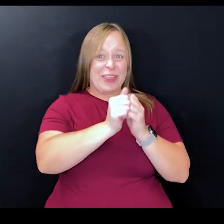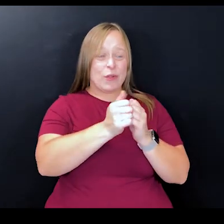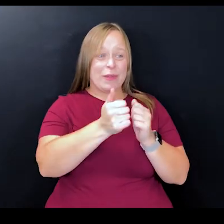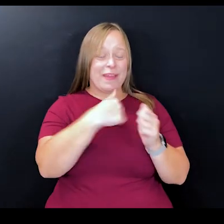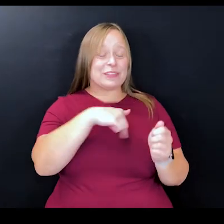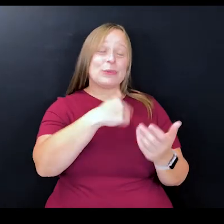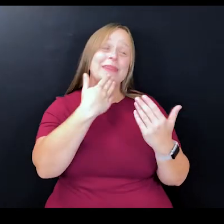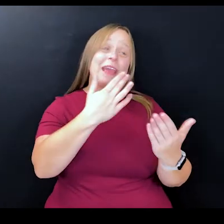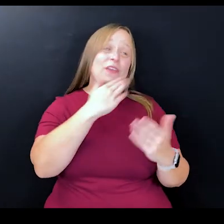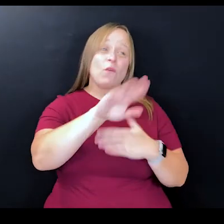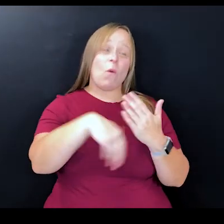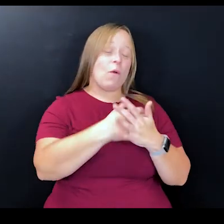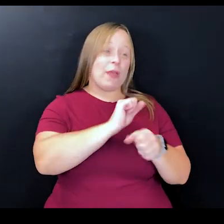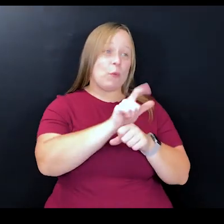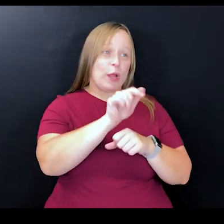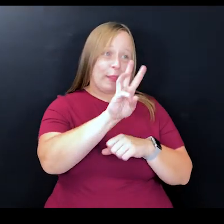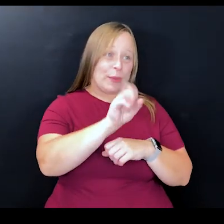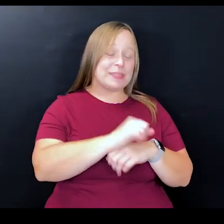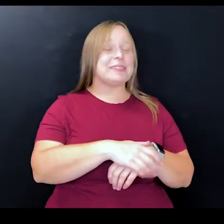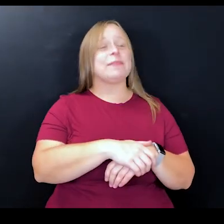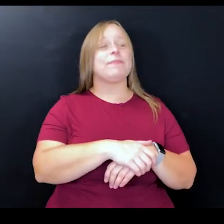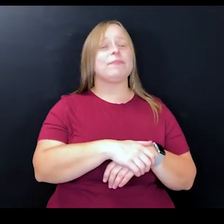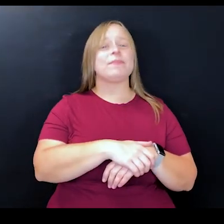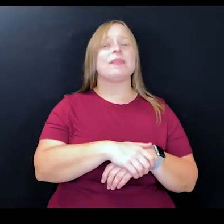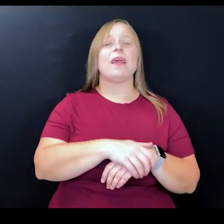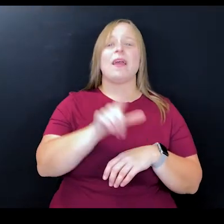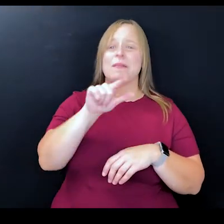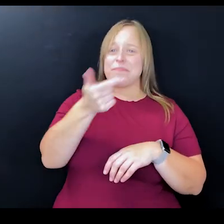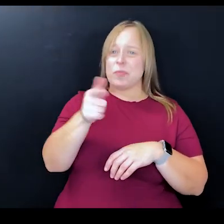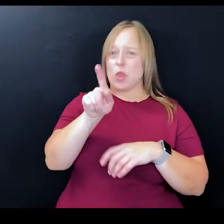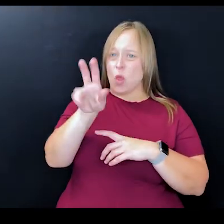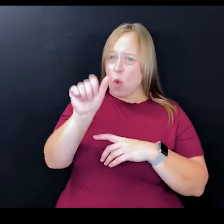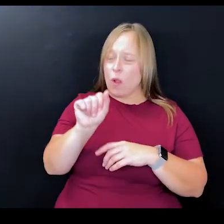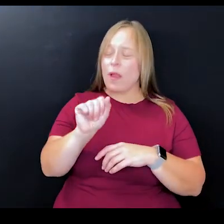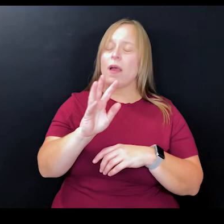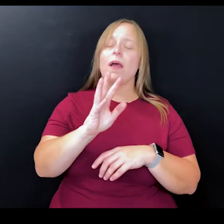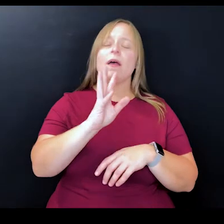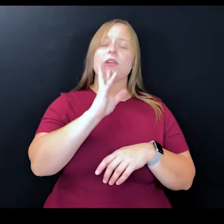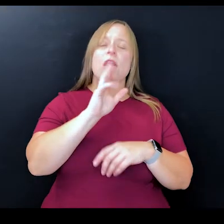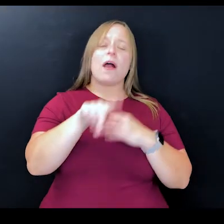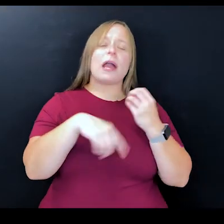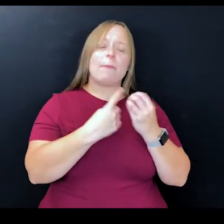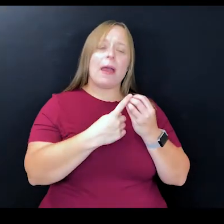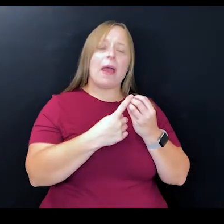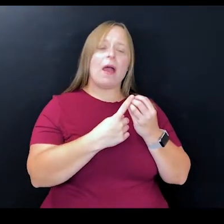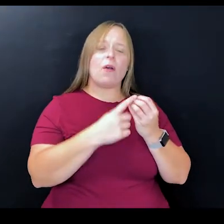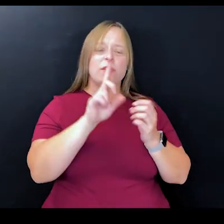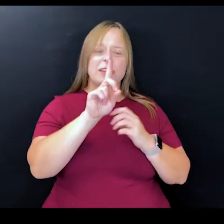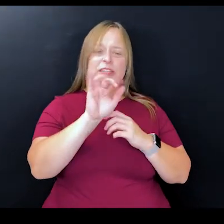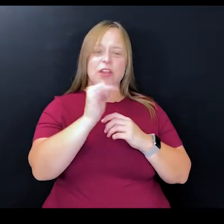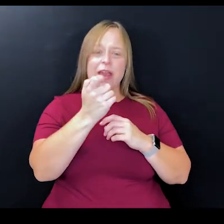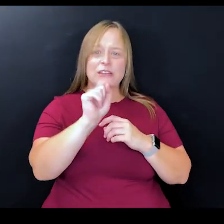So, thank you for all of that, Lewis. And, Laura, let's talk again about the digest